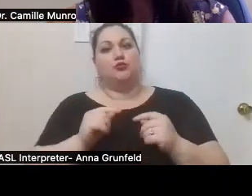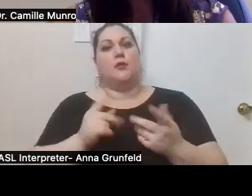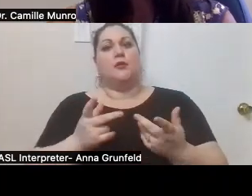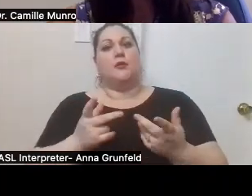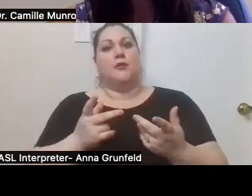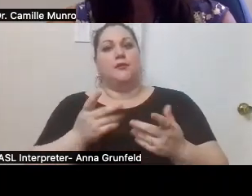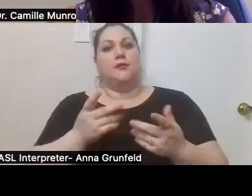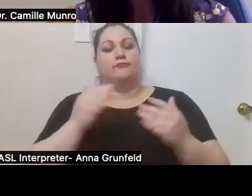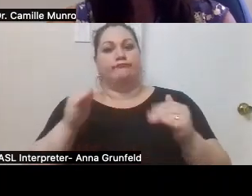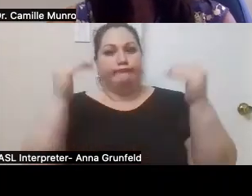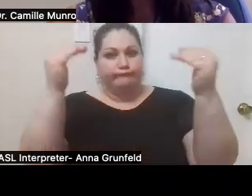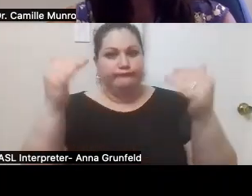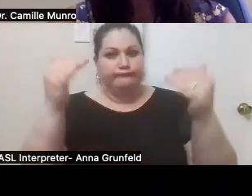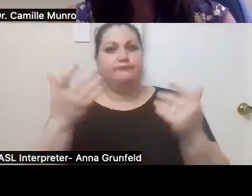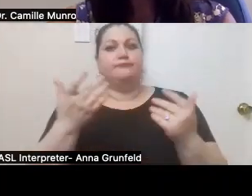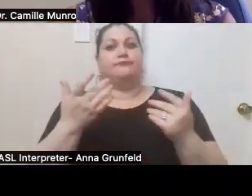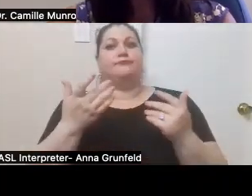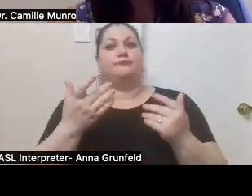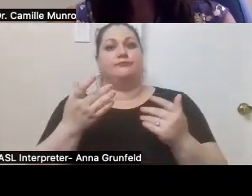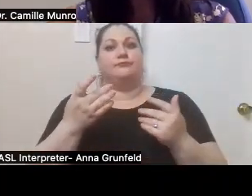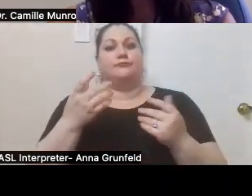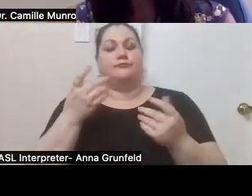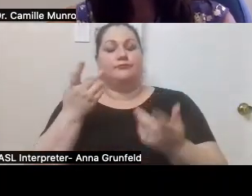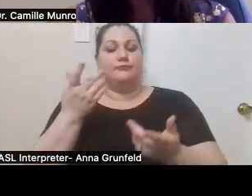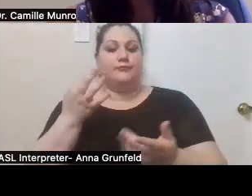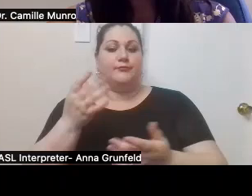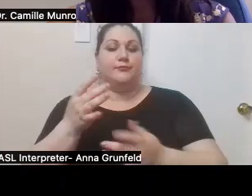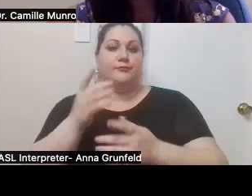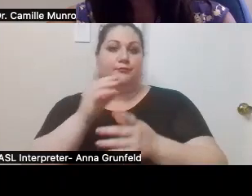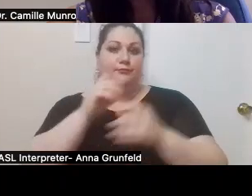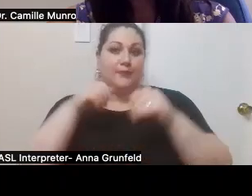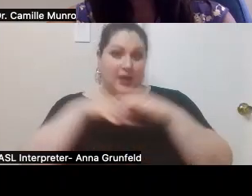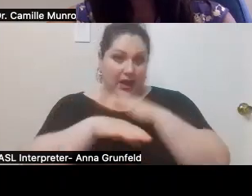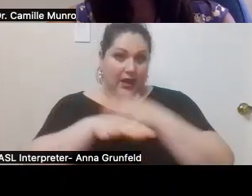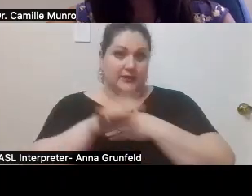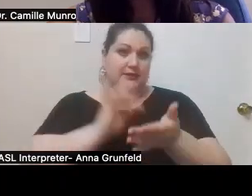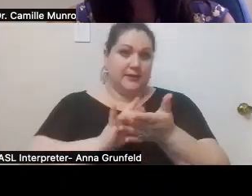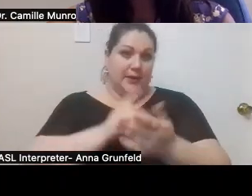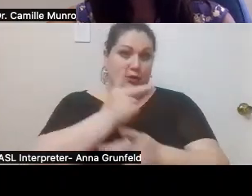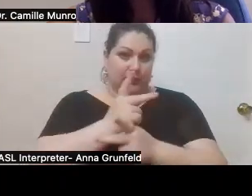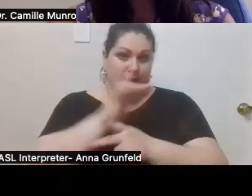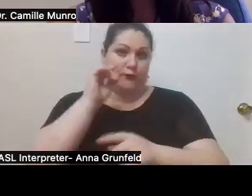Many people think disabilities are the barriers, and perhaps the most dramatic